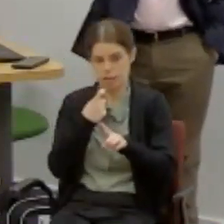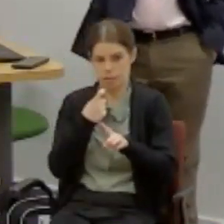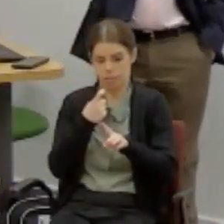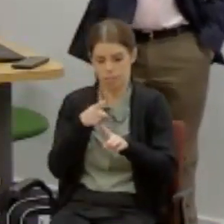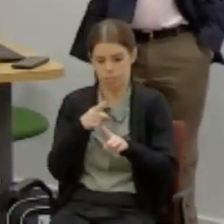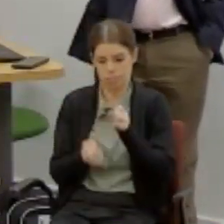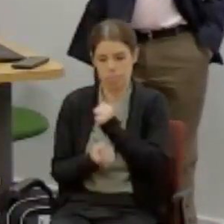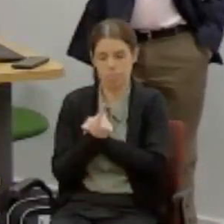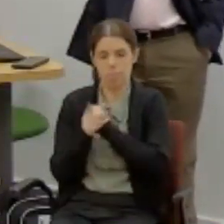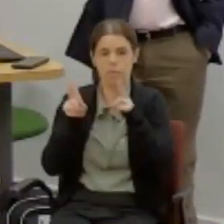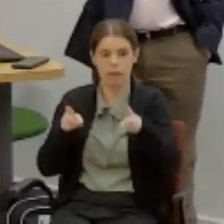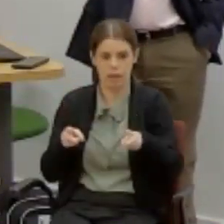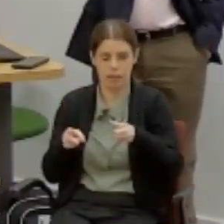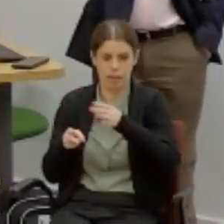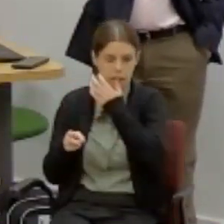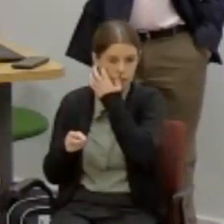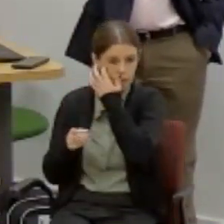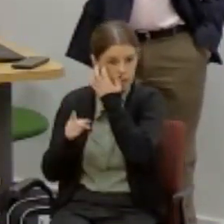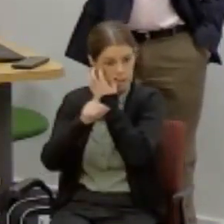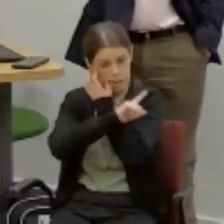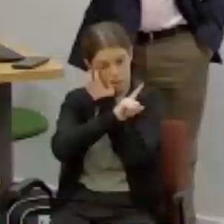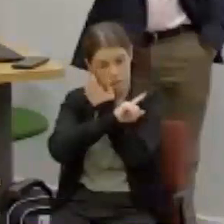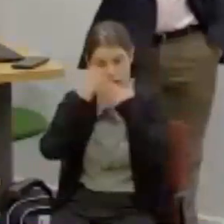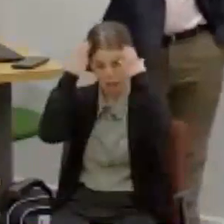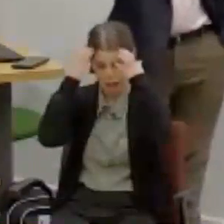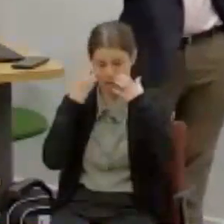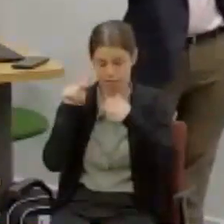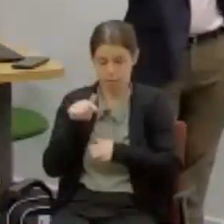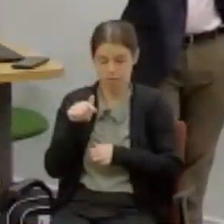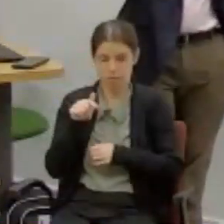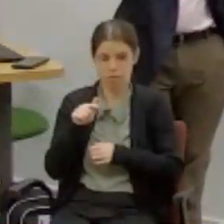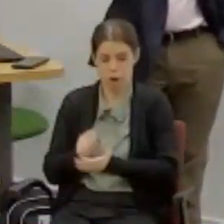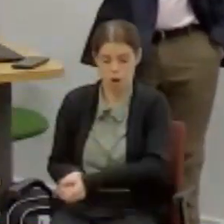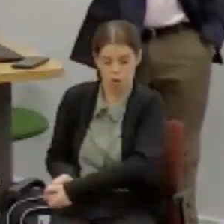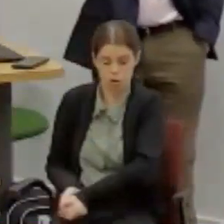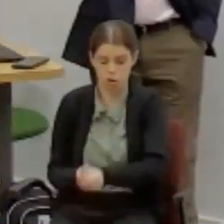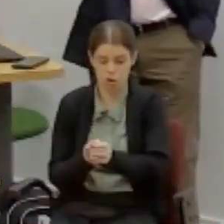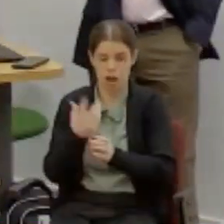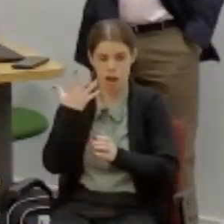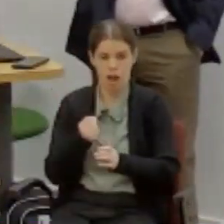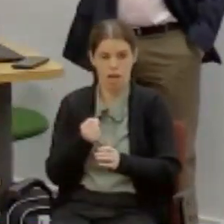So that's what headed heads is there and cricket has introduced concussion protocols, which